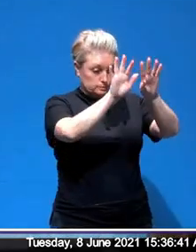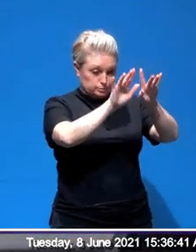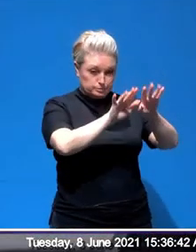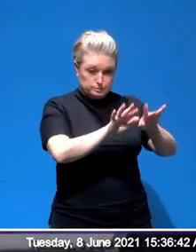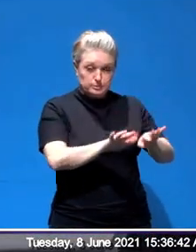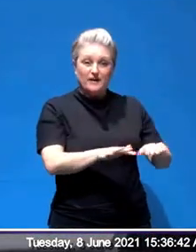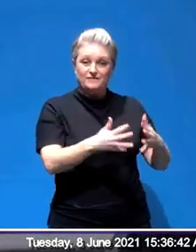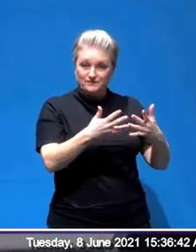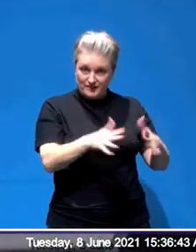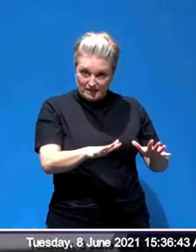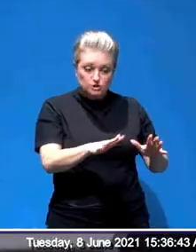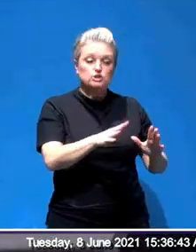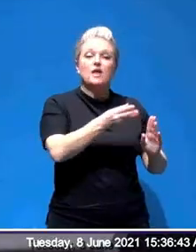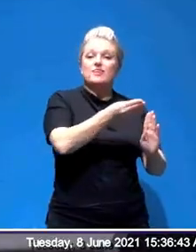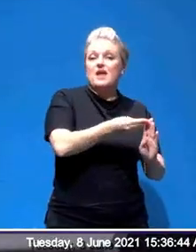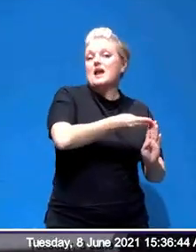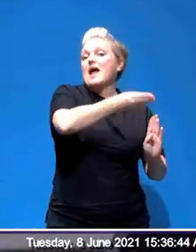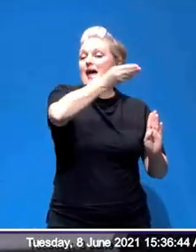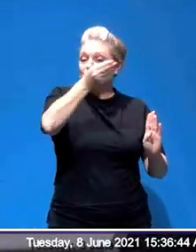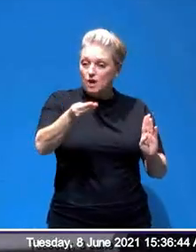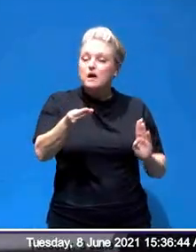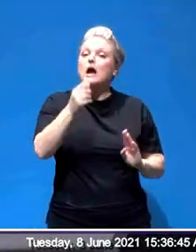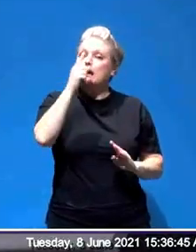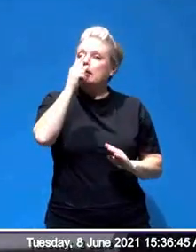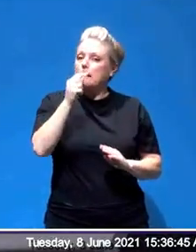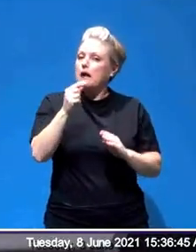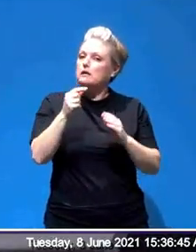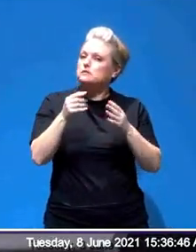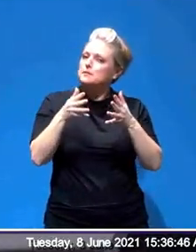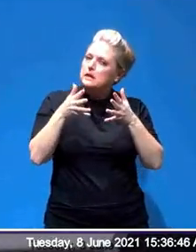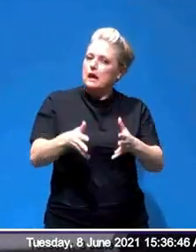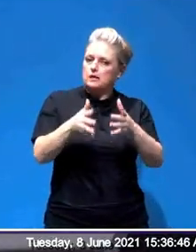Is that the way it's meant to work? That's right, yes, and it is a fully auditable system so if somebody